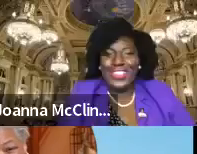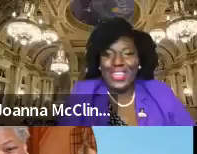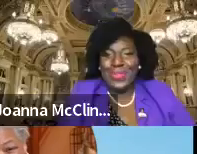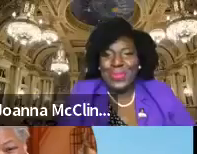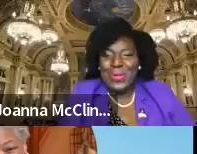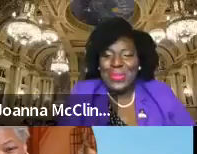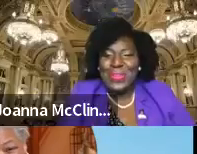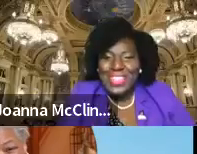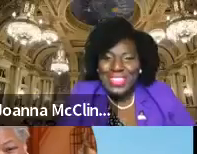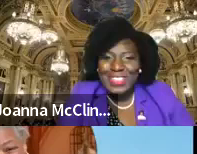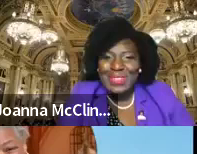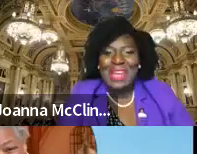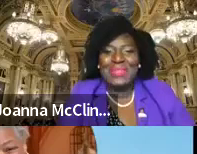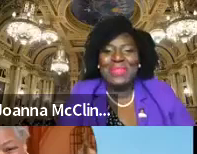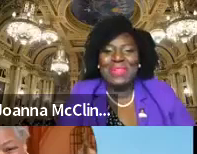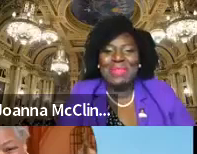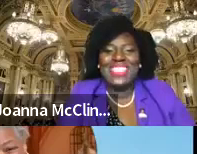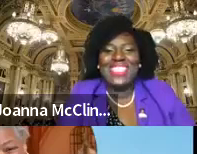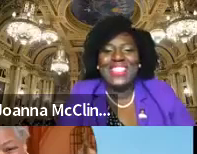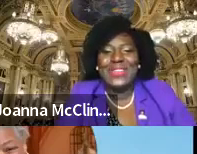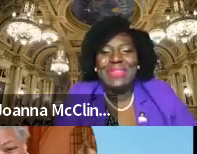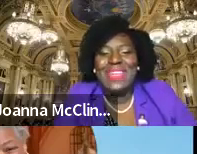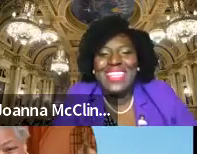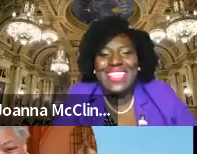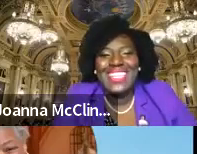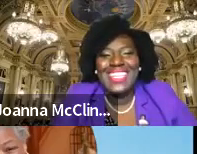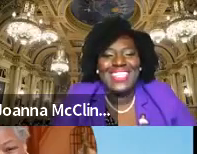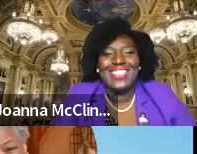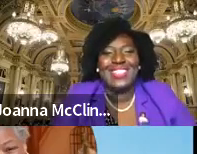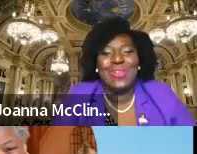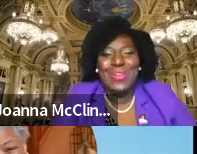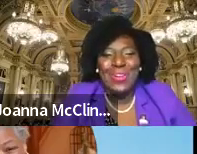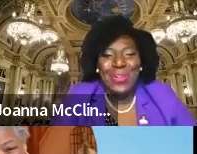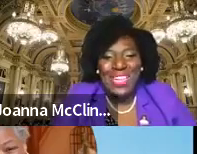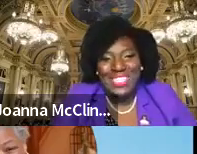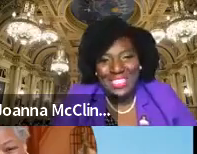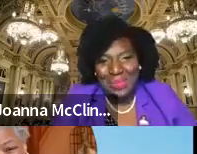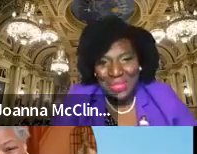host the Honorable representative